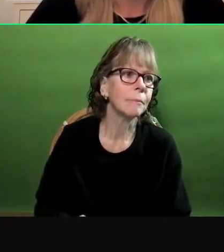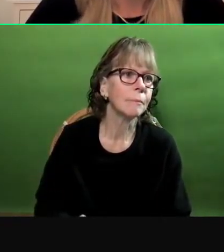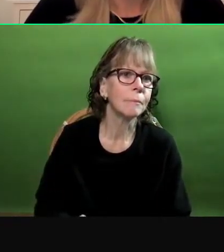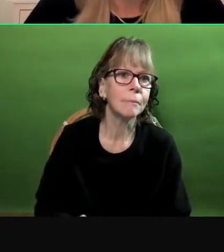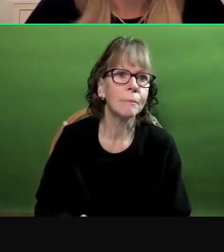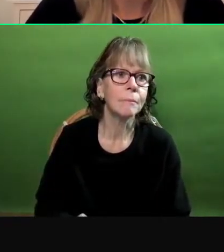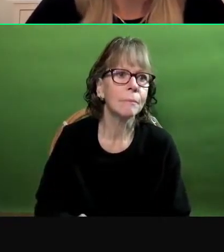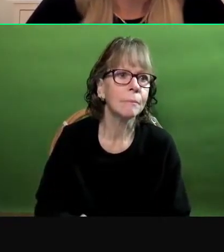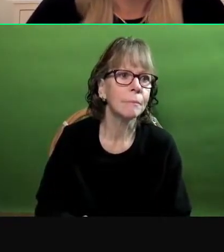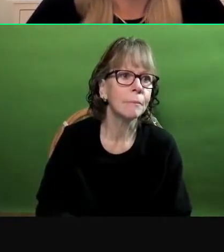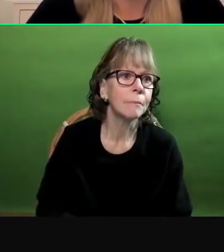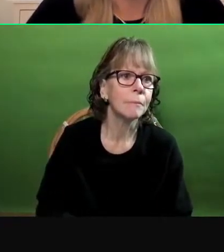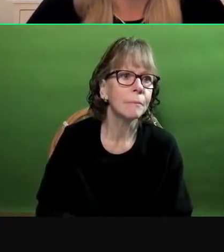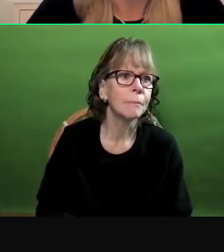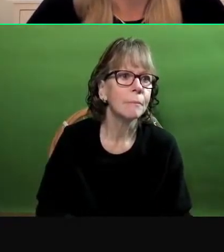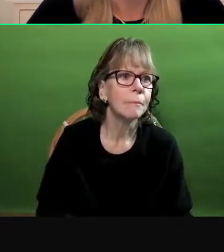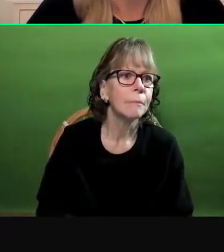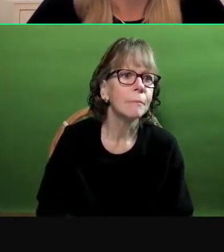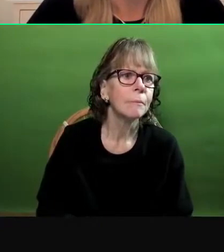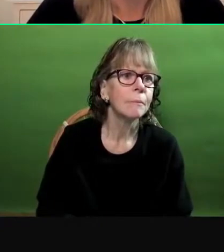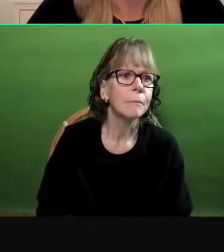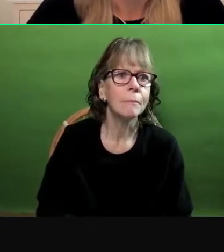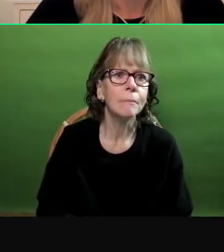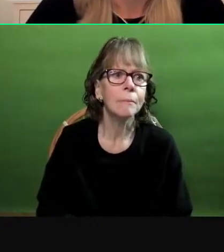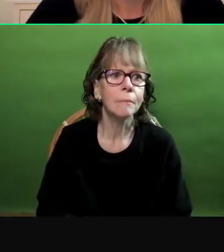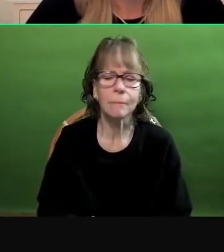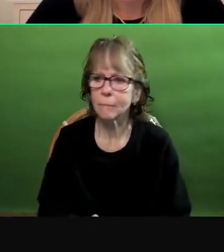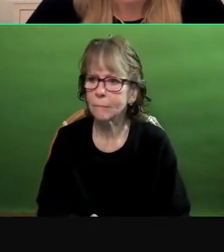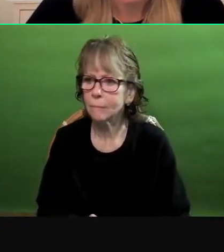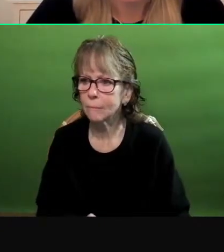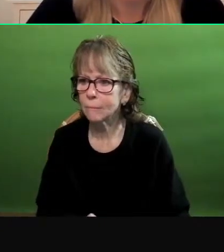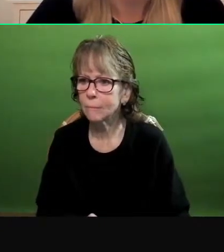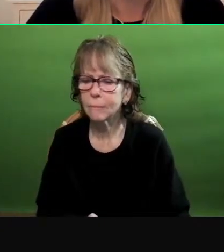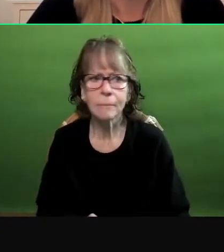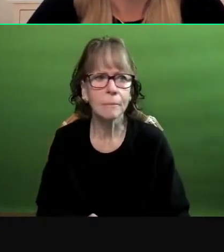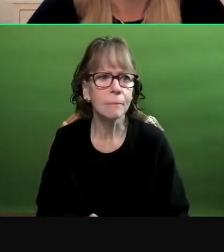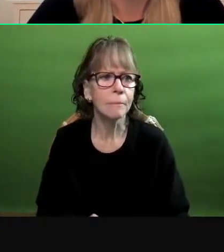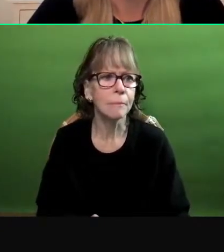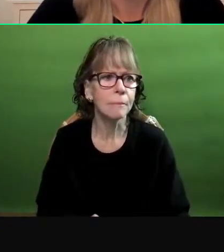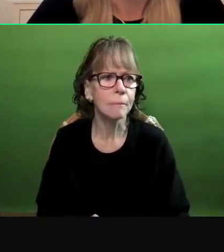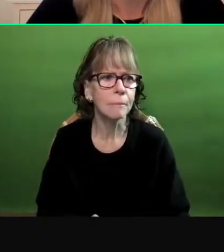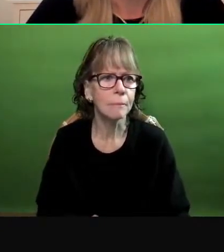But what we don't often focus enough on our conversations of health,